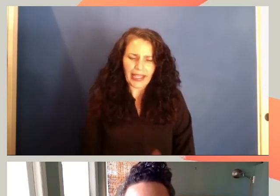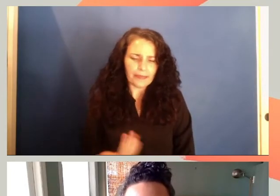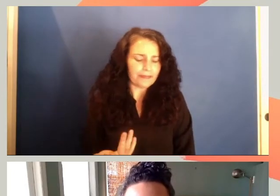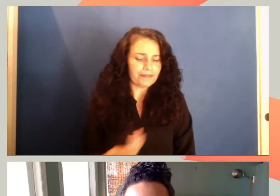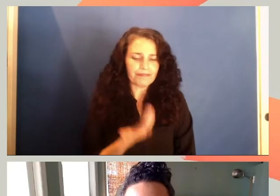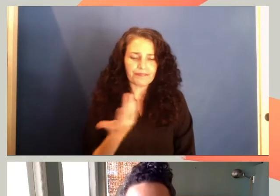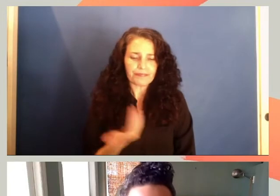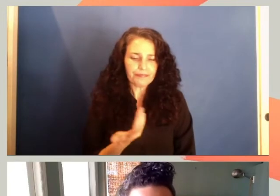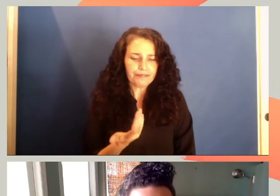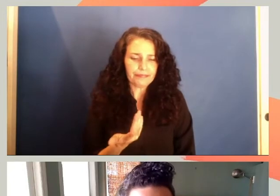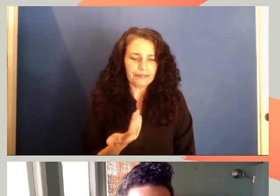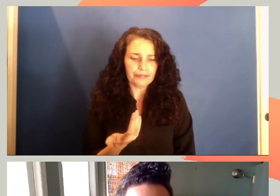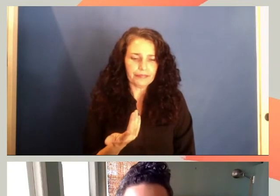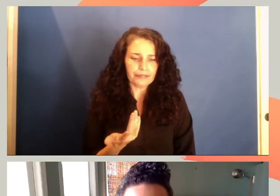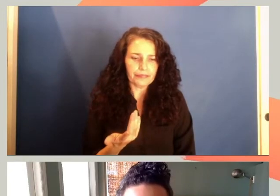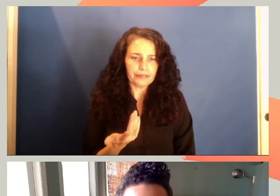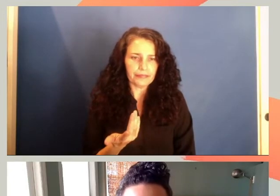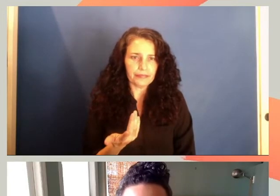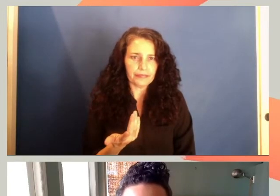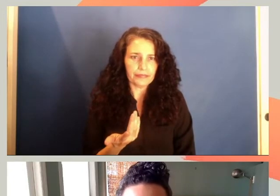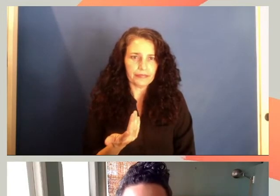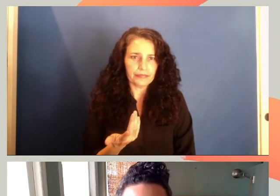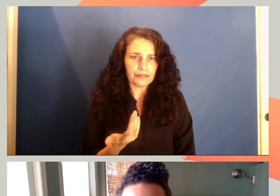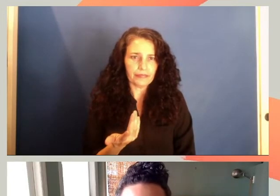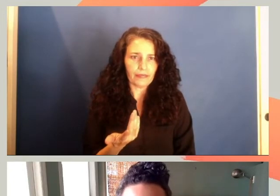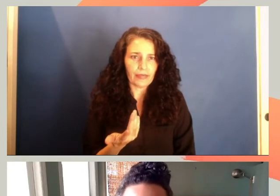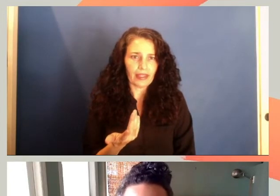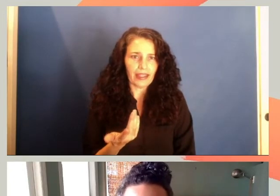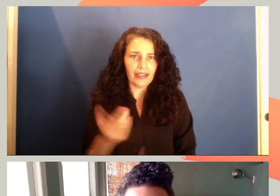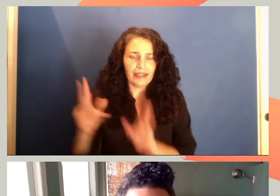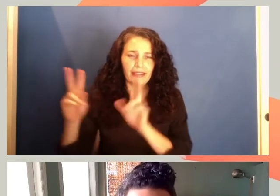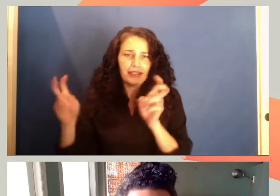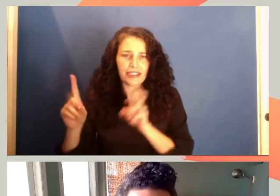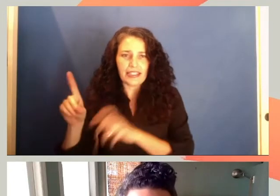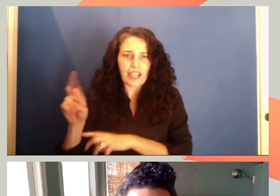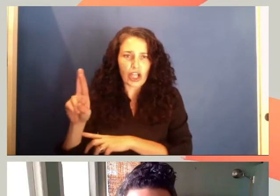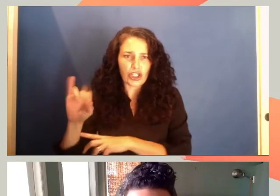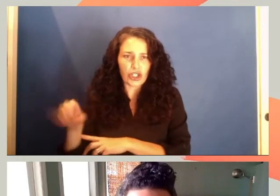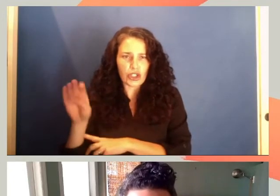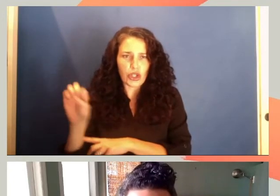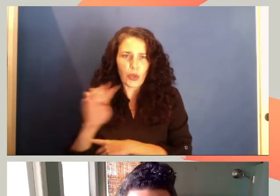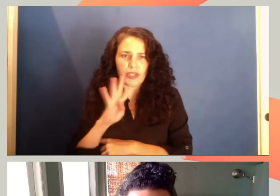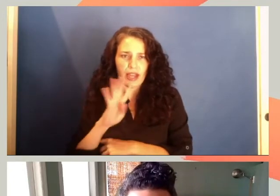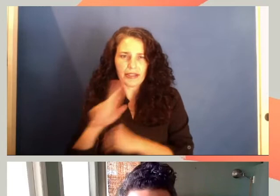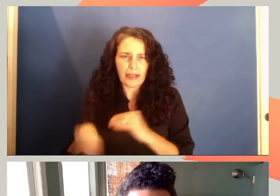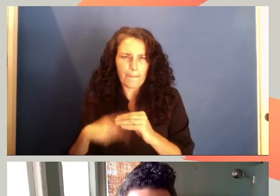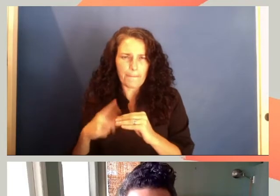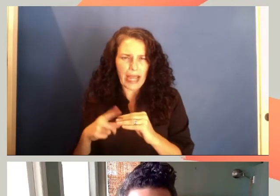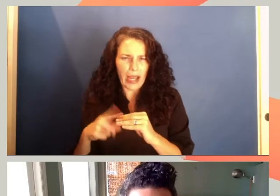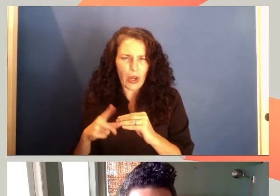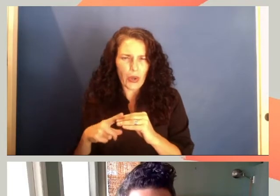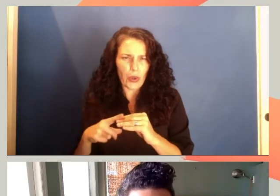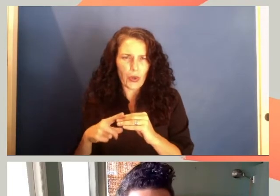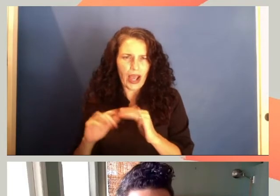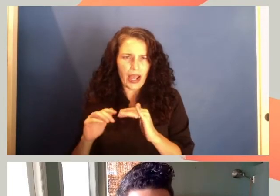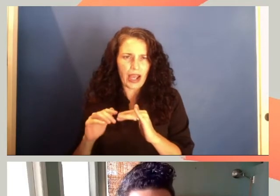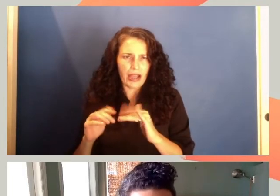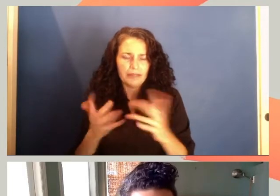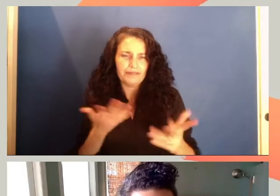I've been listening to Doctor Joe Dispenza, he talks a lot about we can't change our neurochemistry,